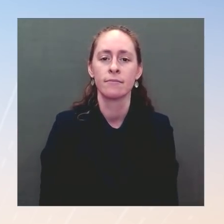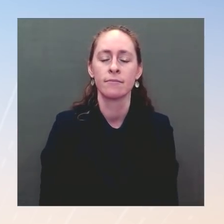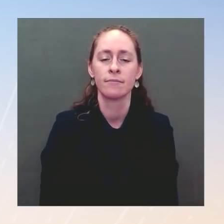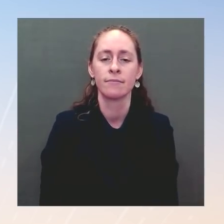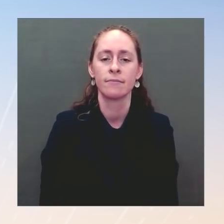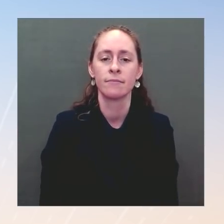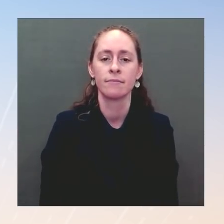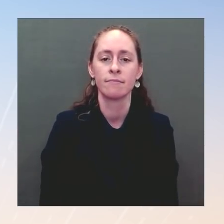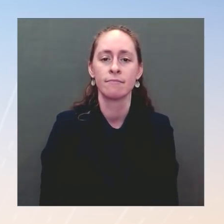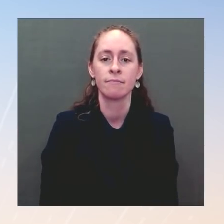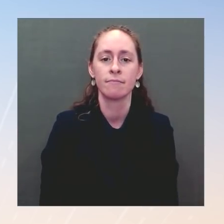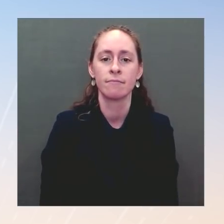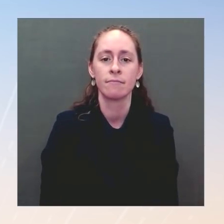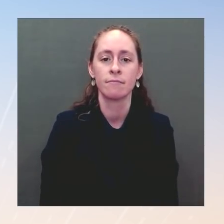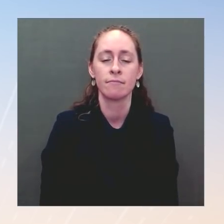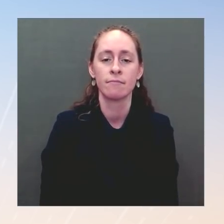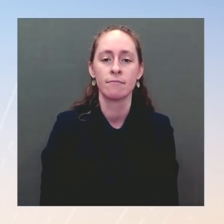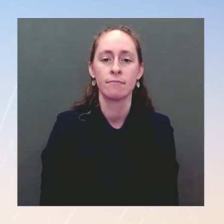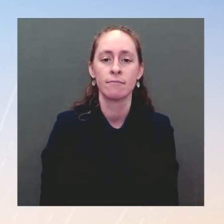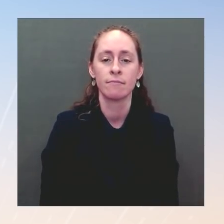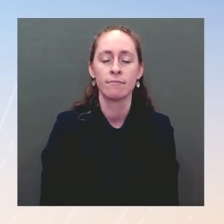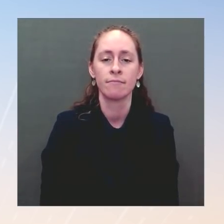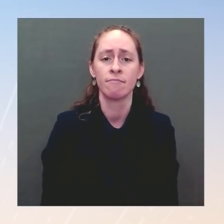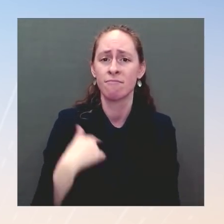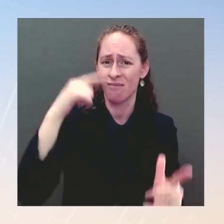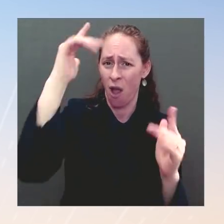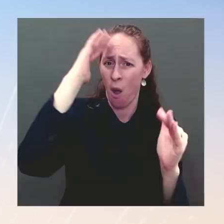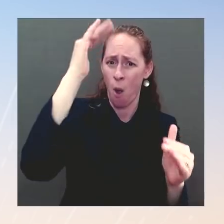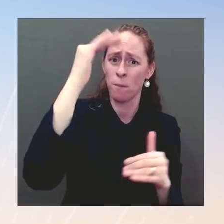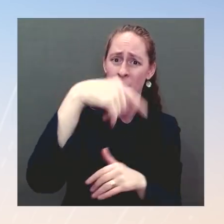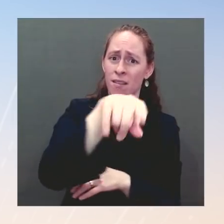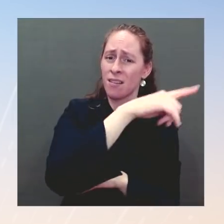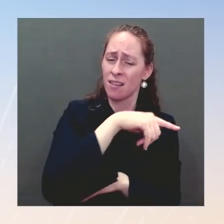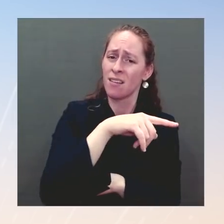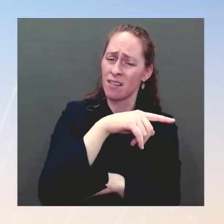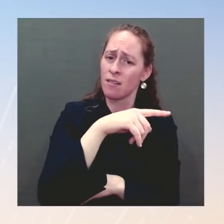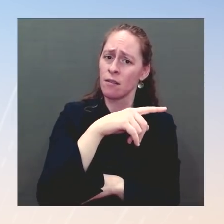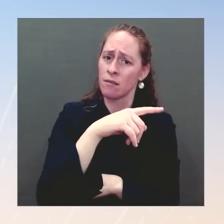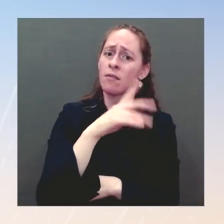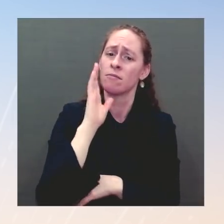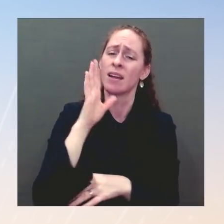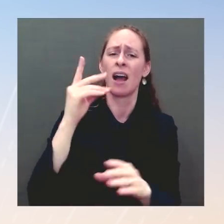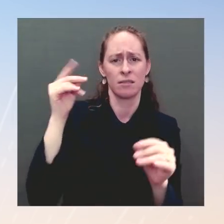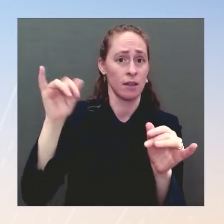But that has been important to the President from the beginning. >> The Press: Thank you. Ms. Psaki: Thank you, everyone. See you tomorrow or whenever.